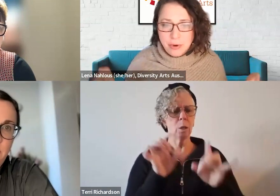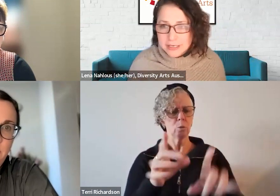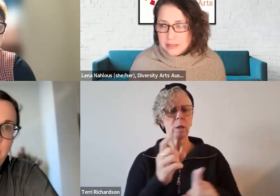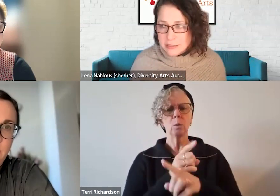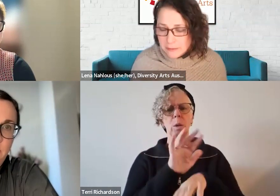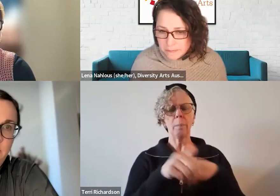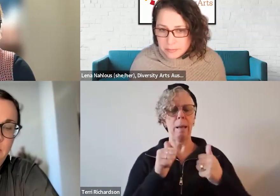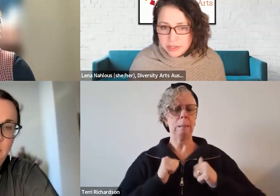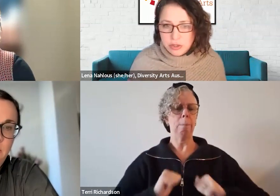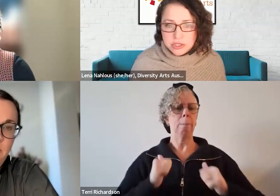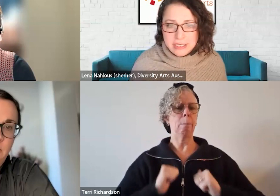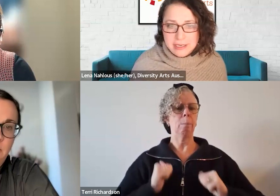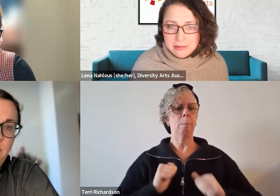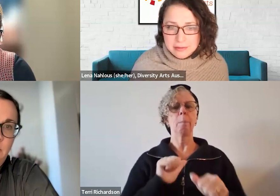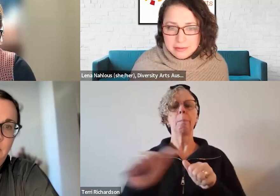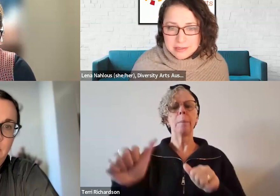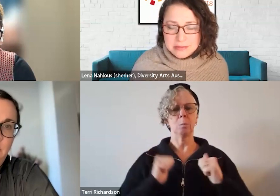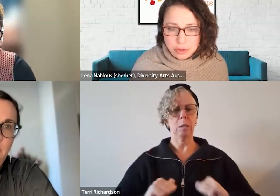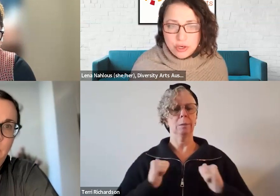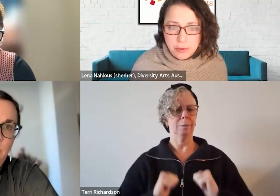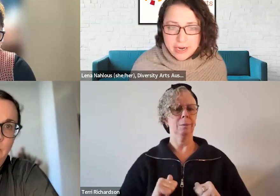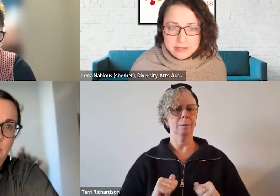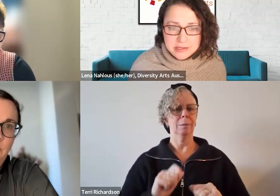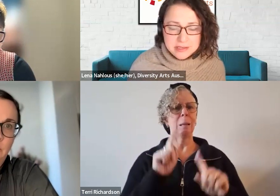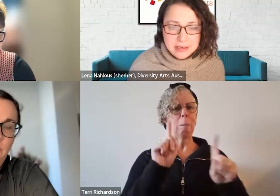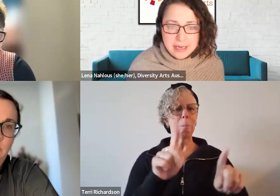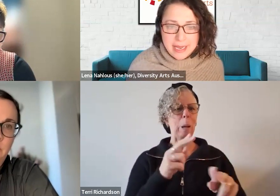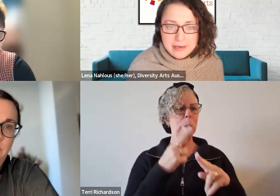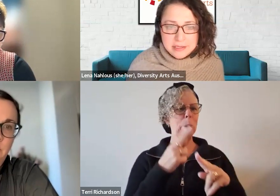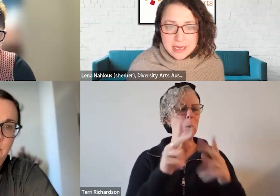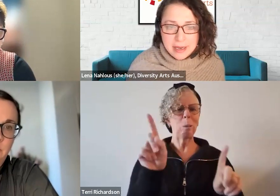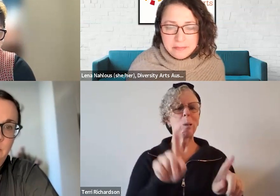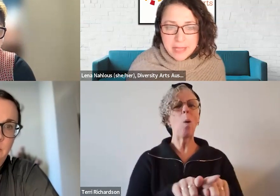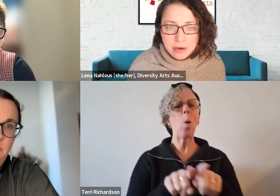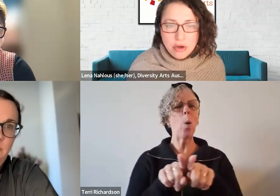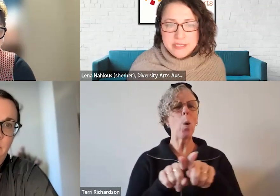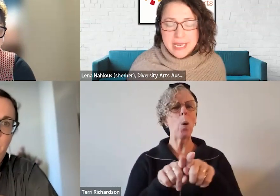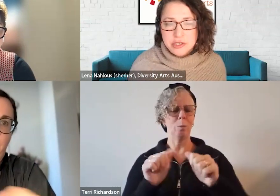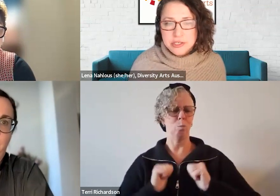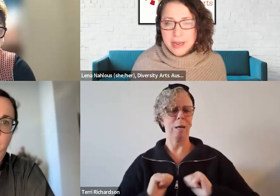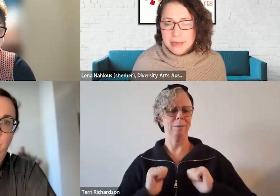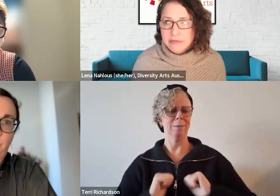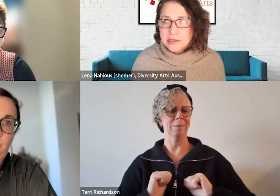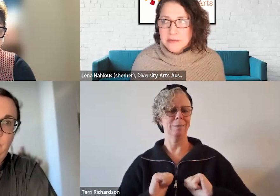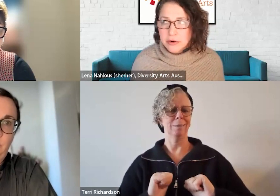but usually, it's learned practice. And our conversations around governance in the creative